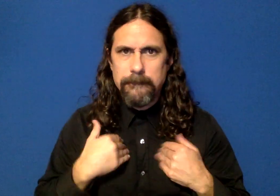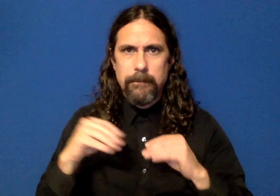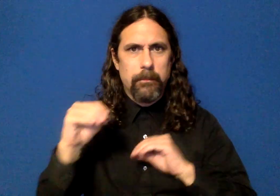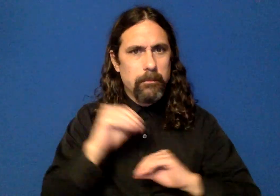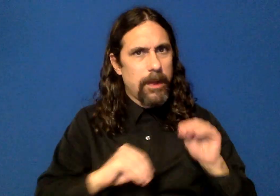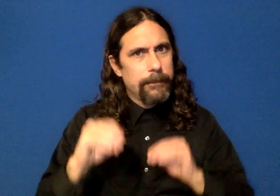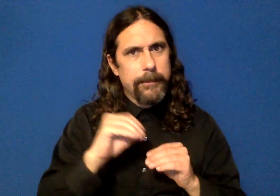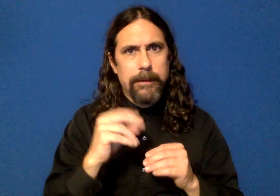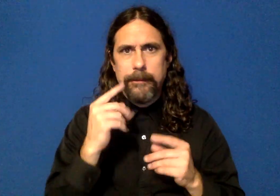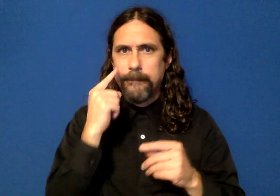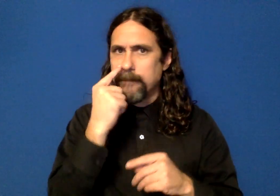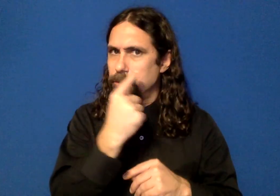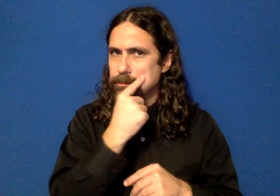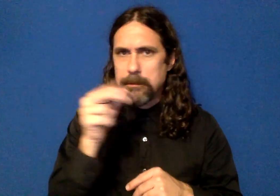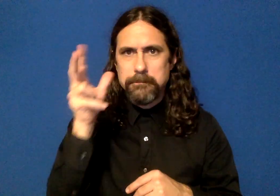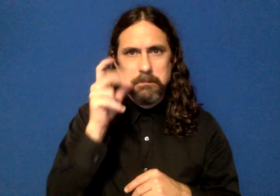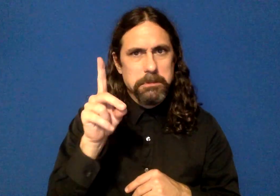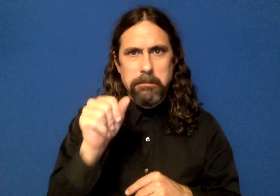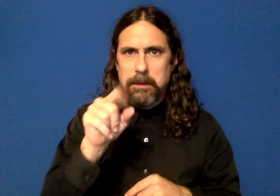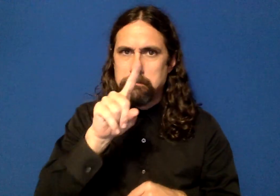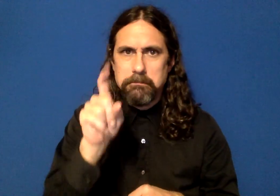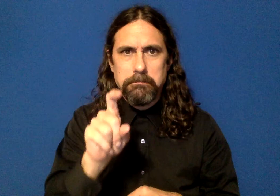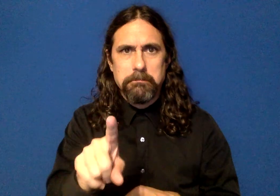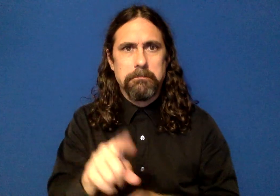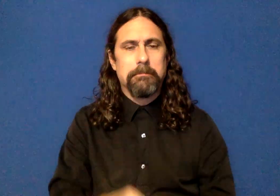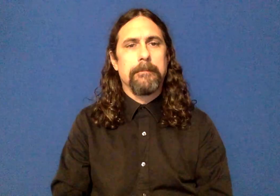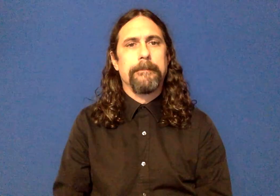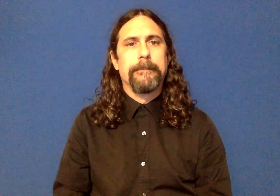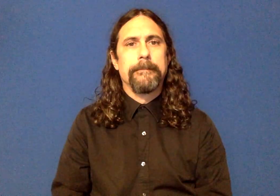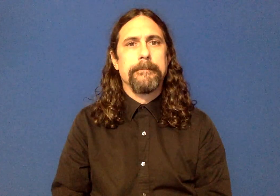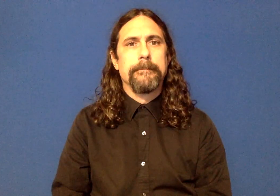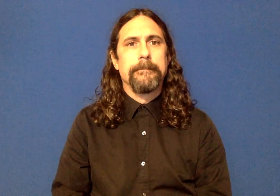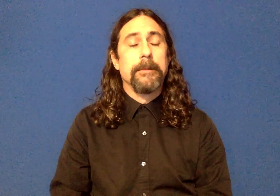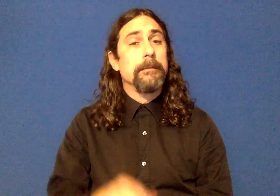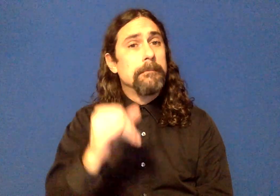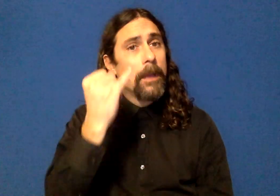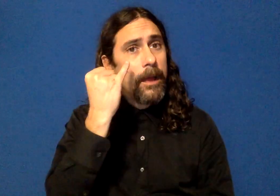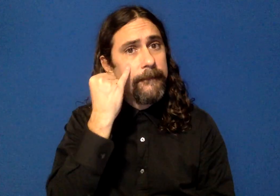If you indicate having a mobility, vision, or hearing disability on your application